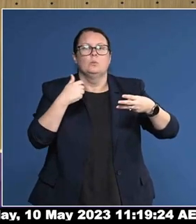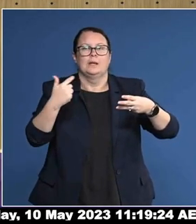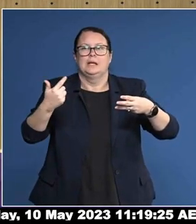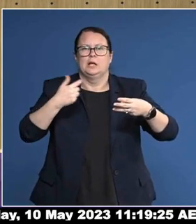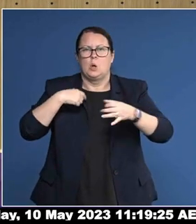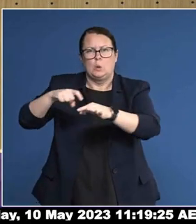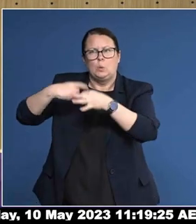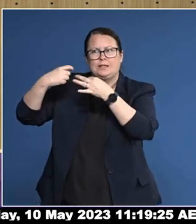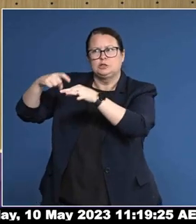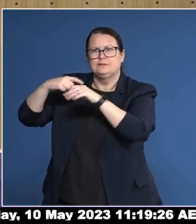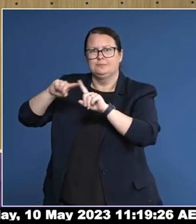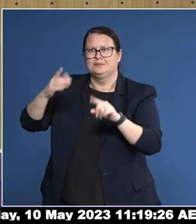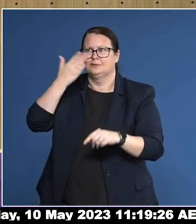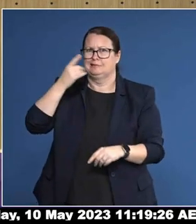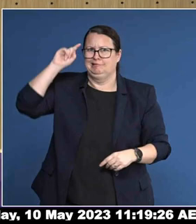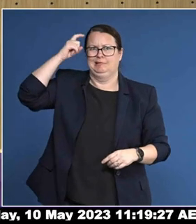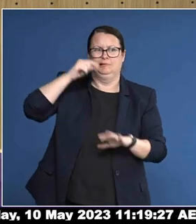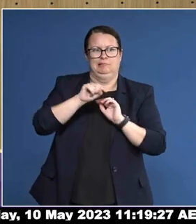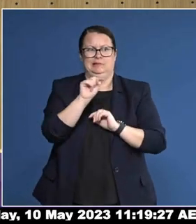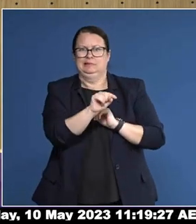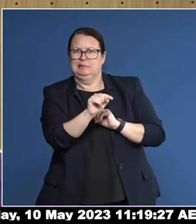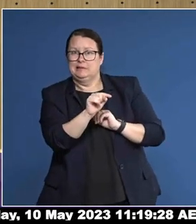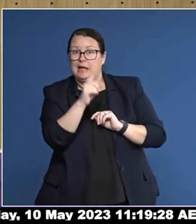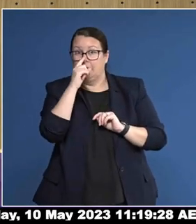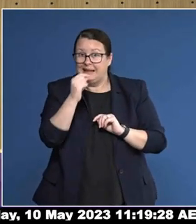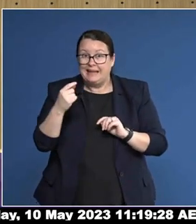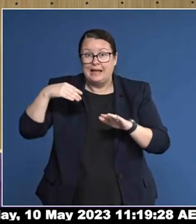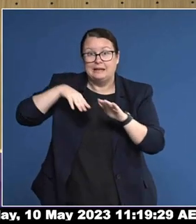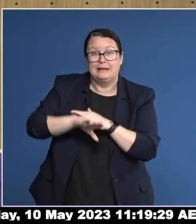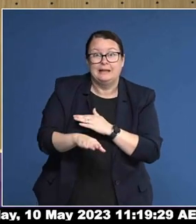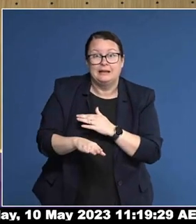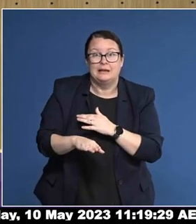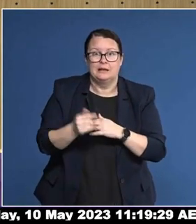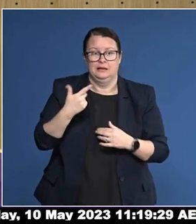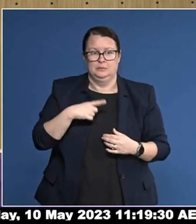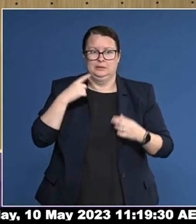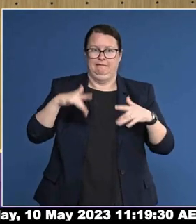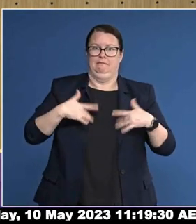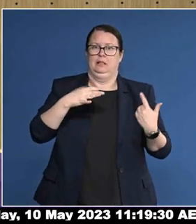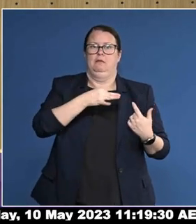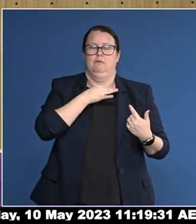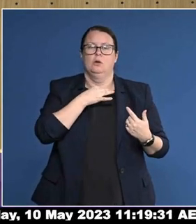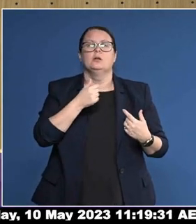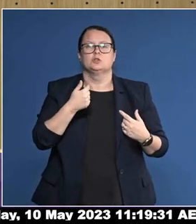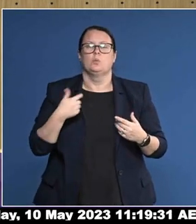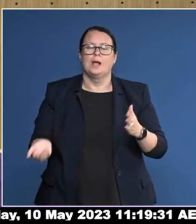schools as to would this student qualify as vulnerable and so we issued additional advice